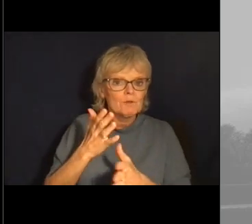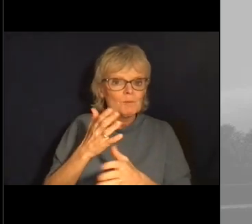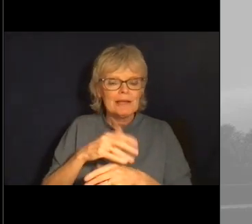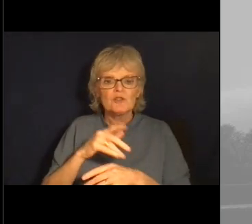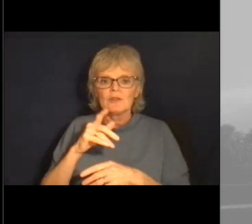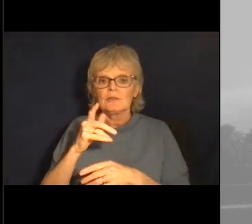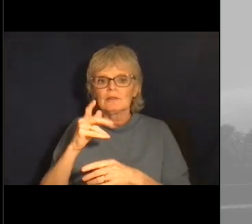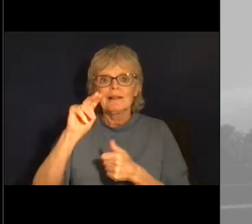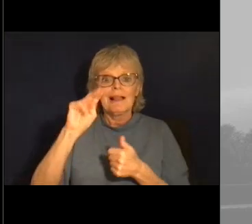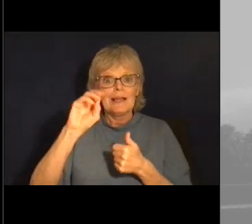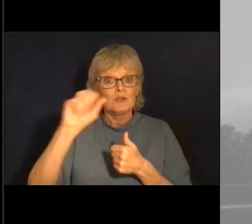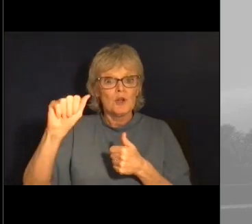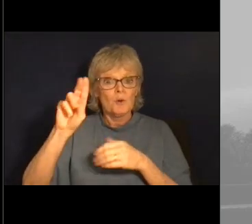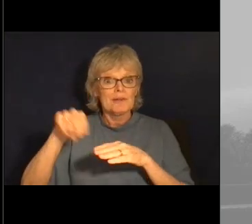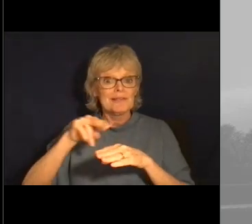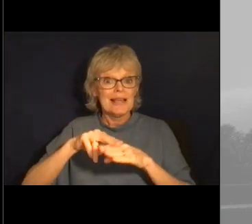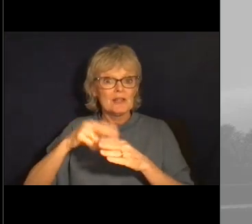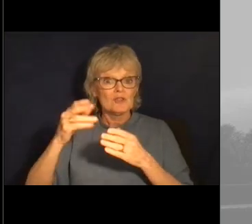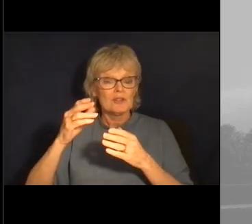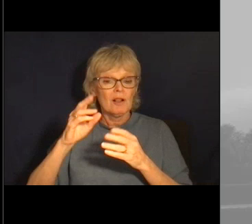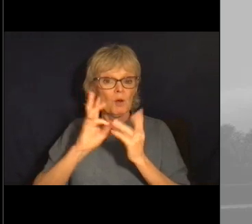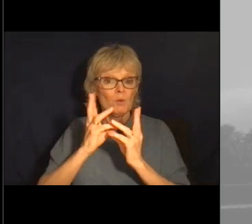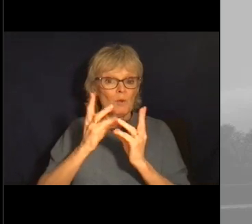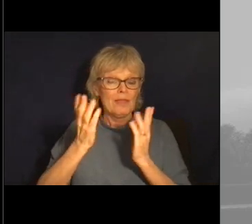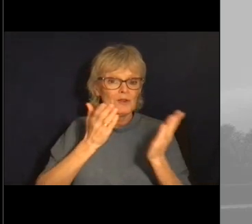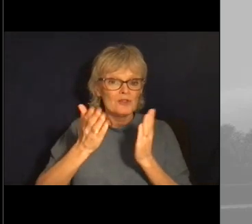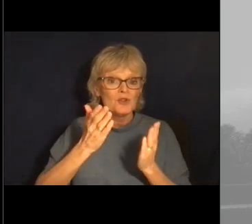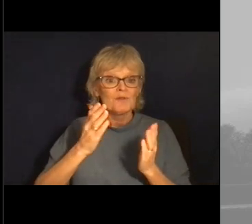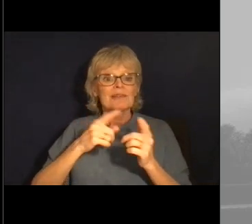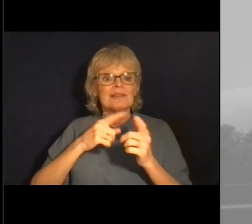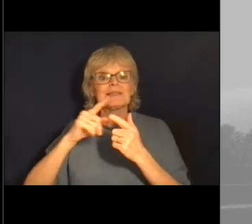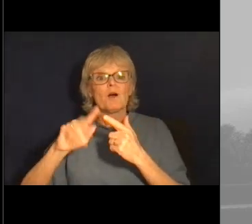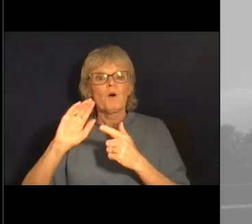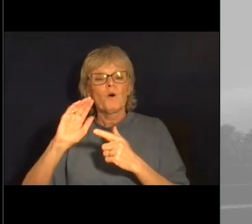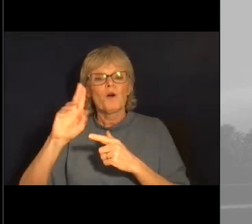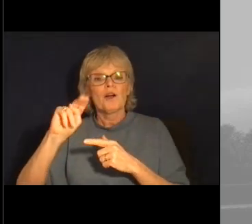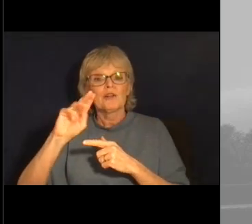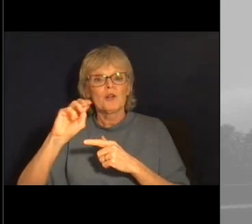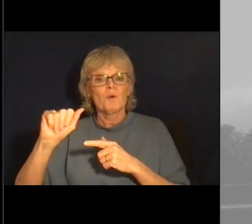like NOAA's National Weather Service, NOAA's National Hurricane Center, your local news organizations, you know.